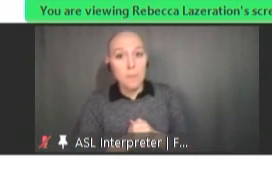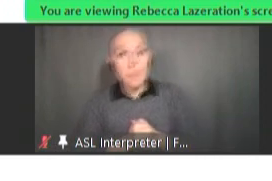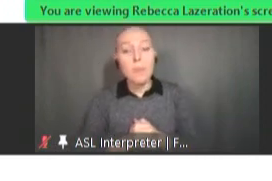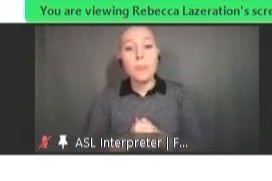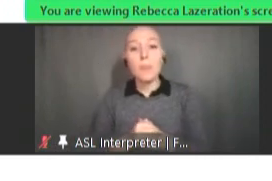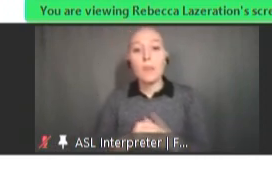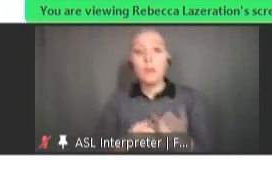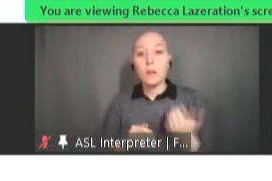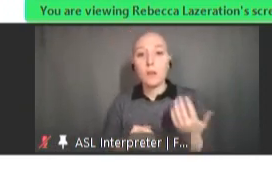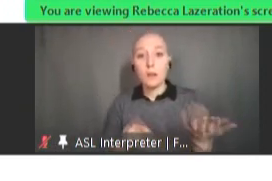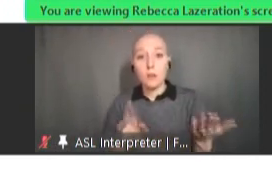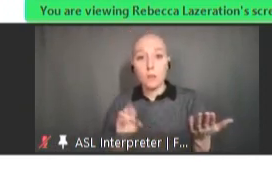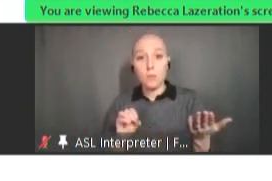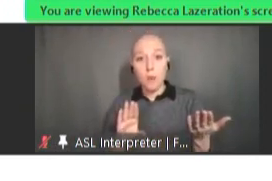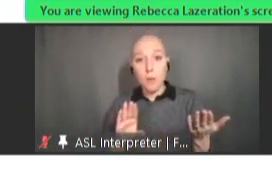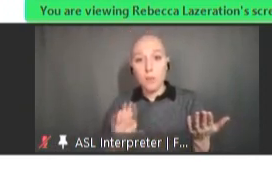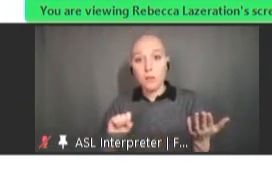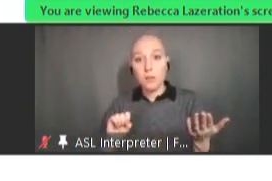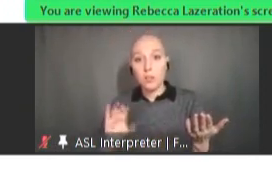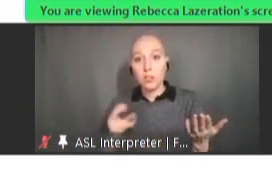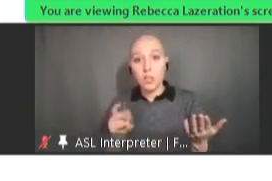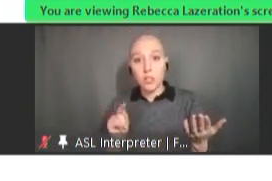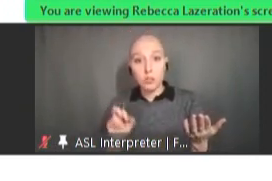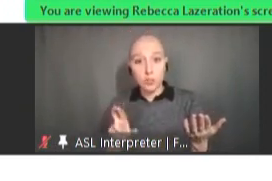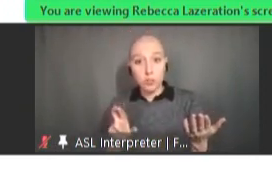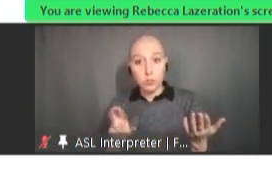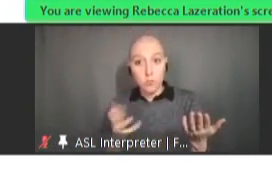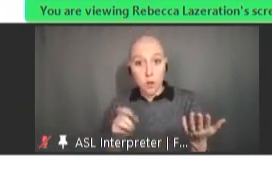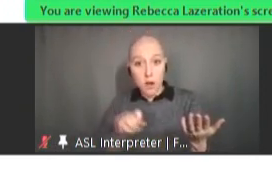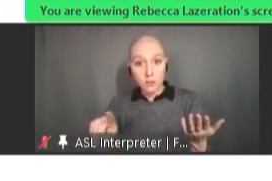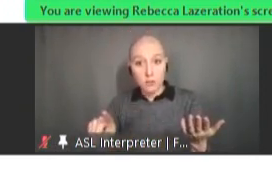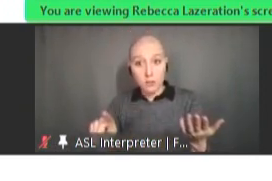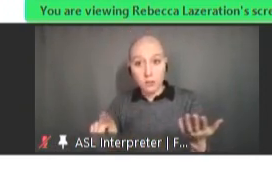Robert Schechter: Bob, can you hear me? Robert Hopkins: Yes.